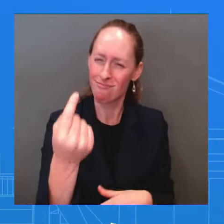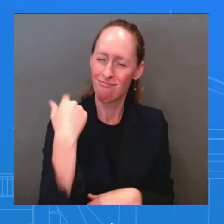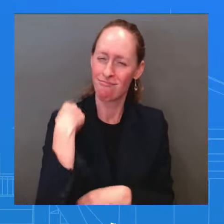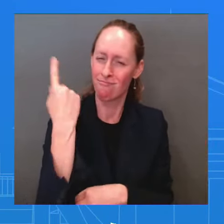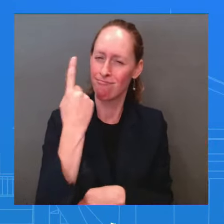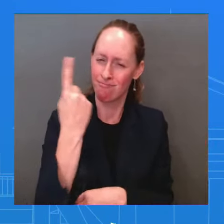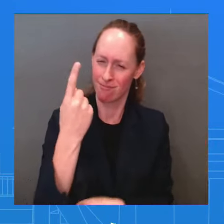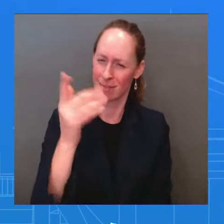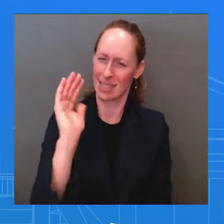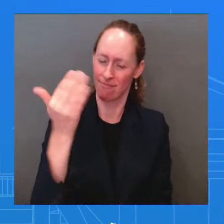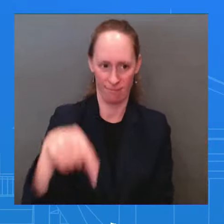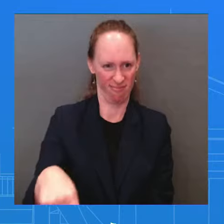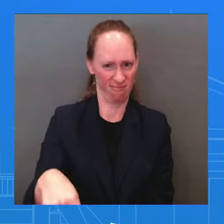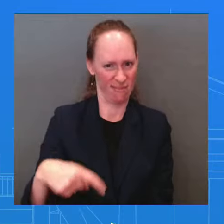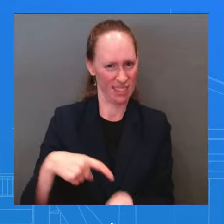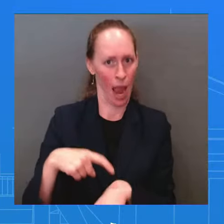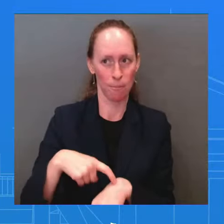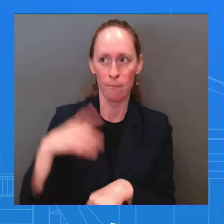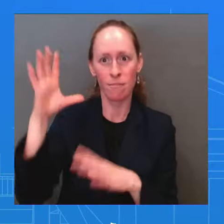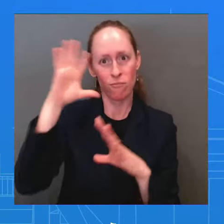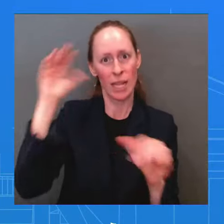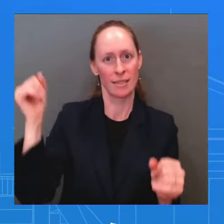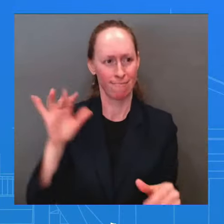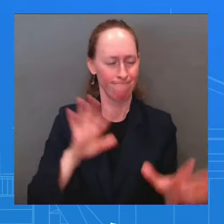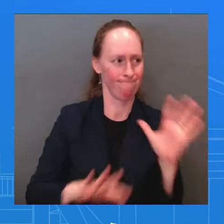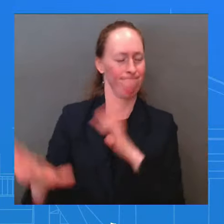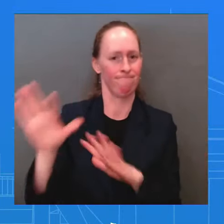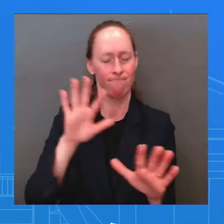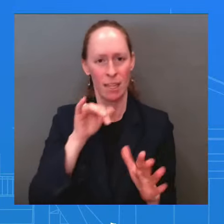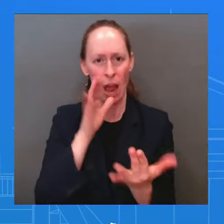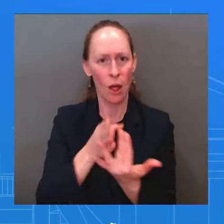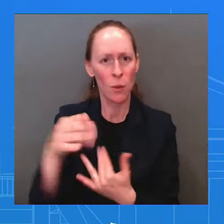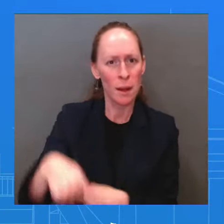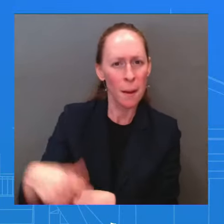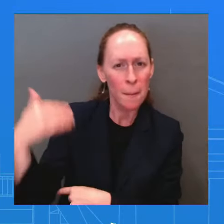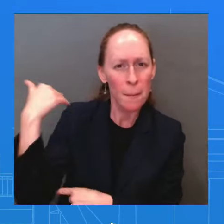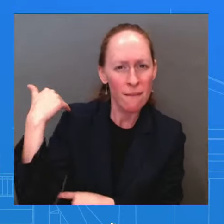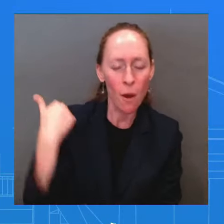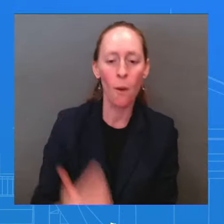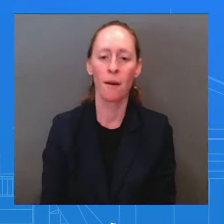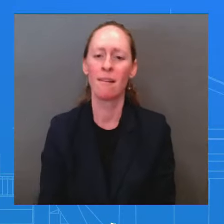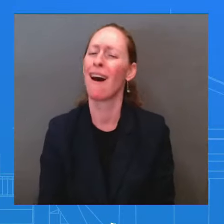Ms. Jean-Pierre: I mean, look, there are always unique sets of circumstances when we are talking about collective bargaining with unions. Right?